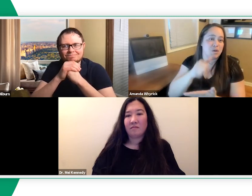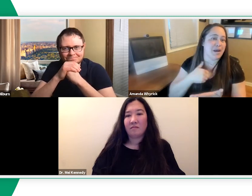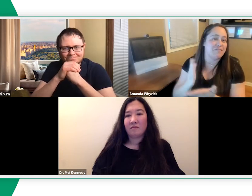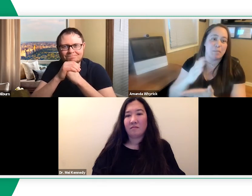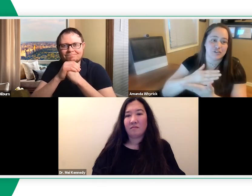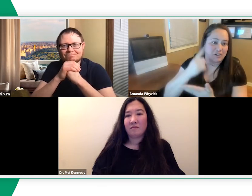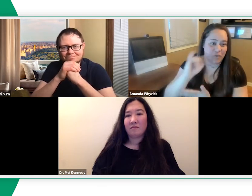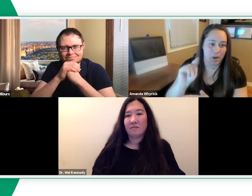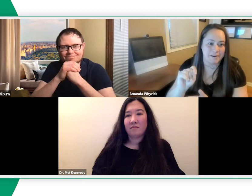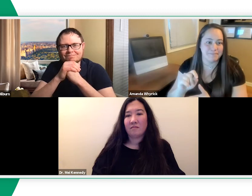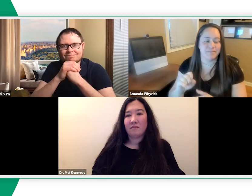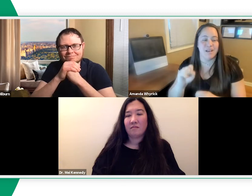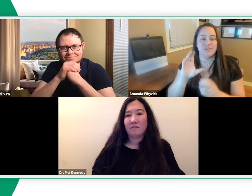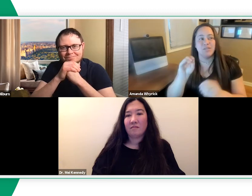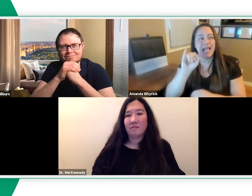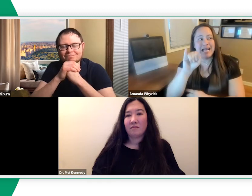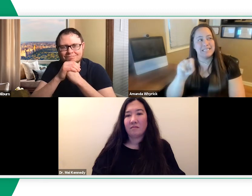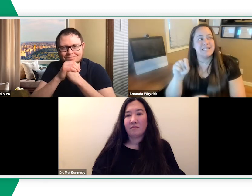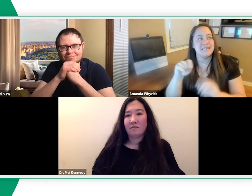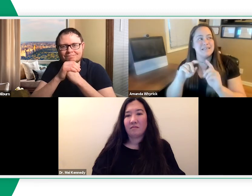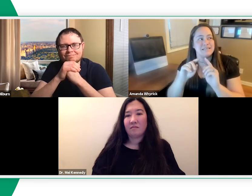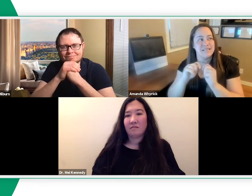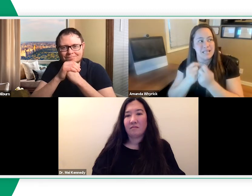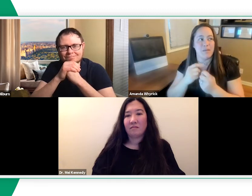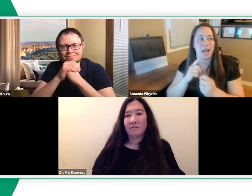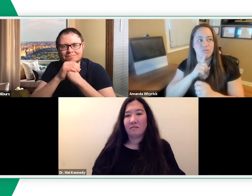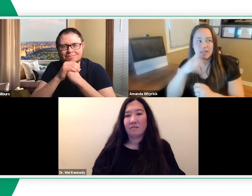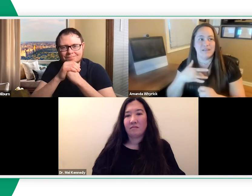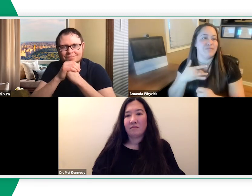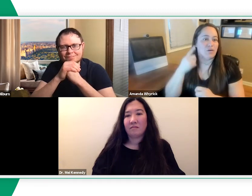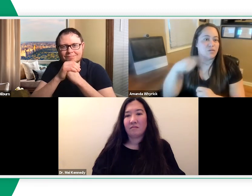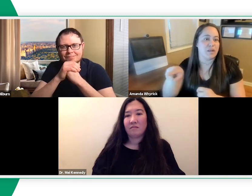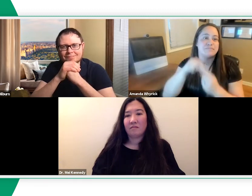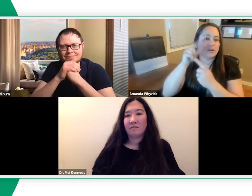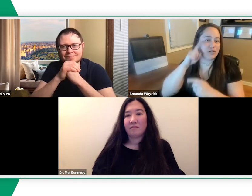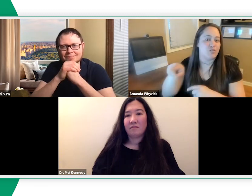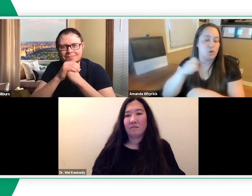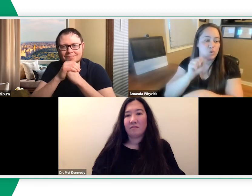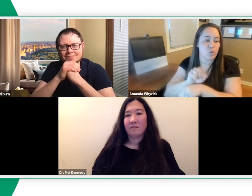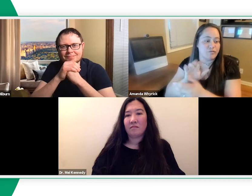don't have the budget for it. So the IT team, I really feel for those, especially for those